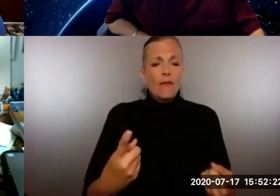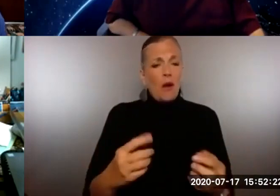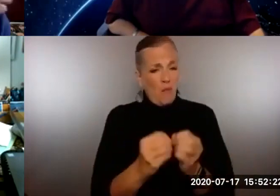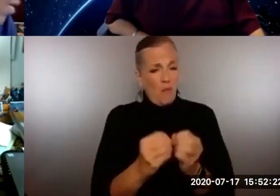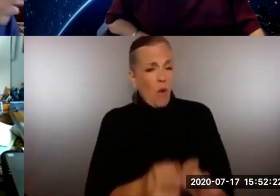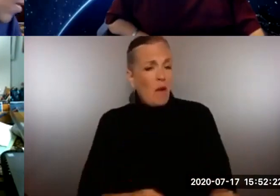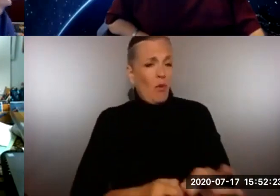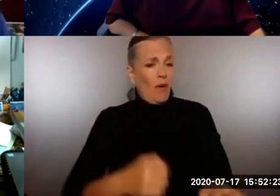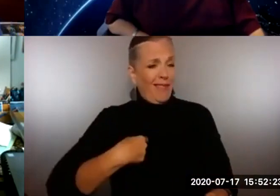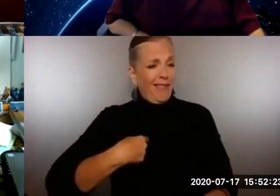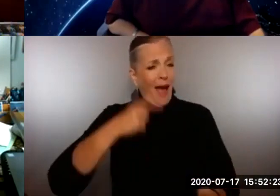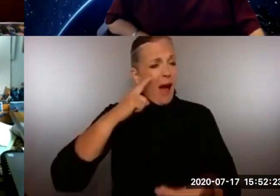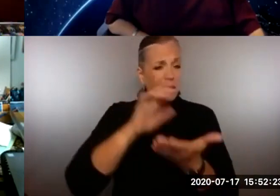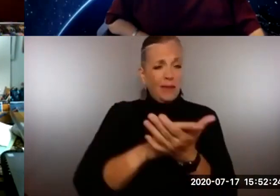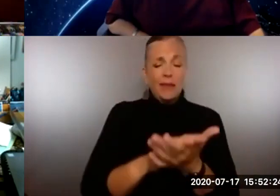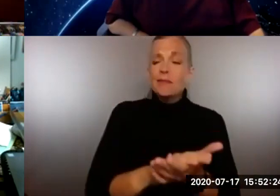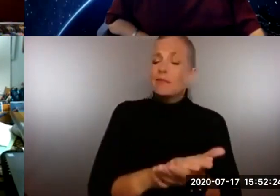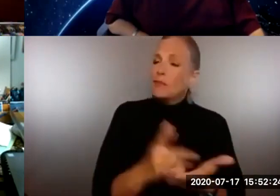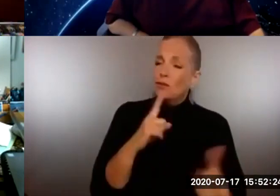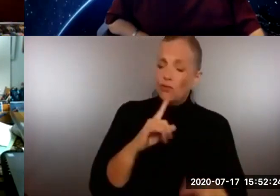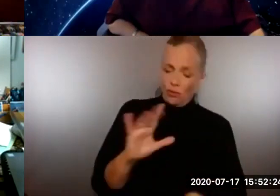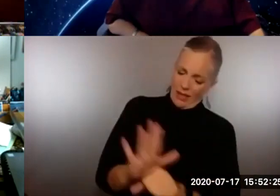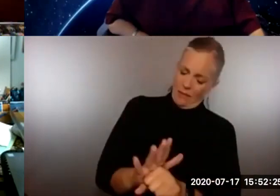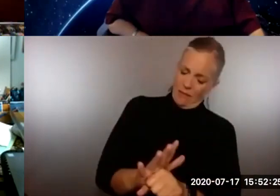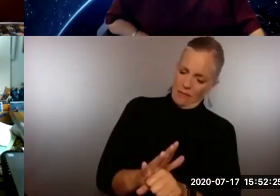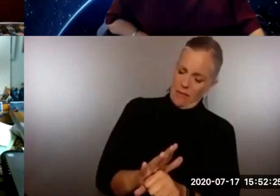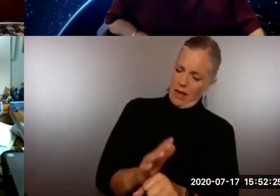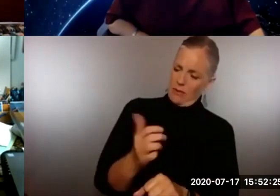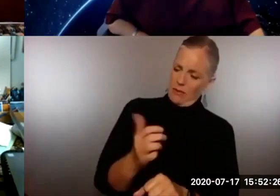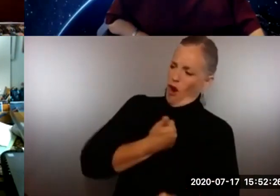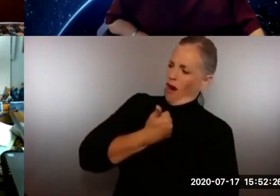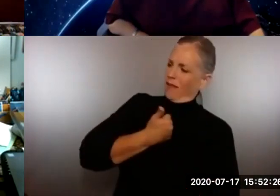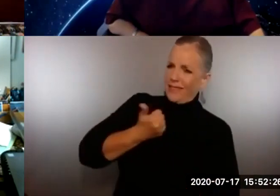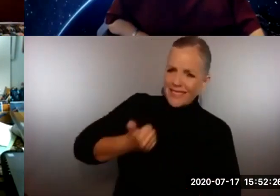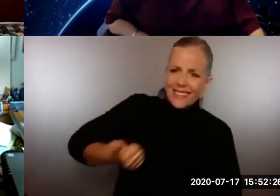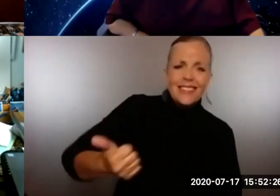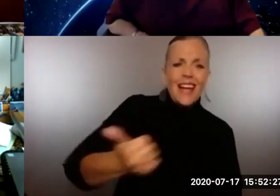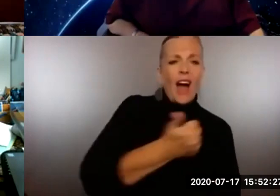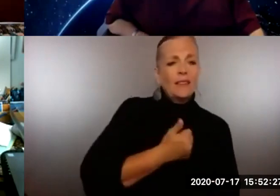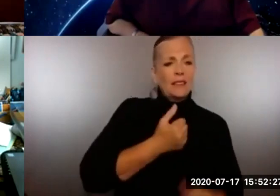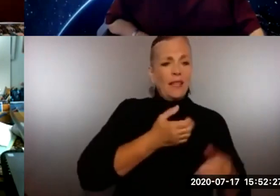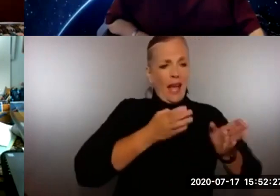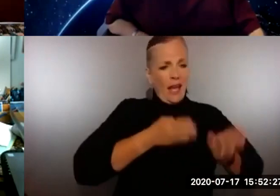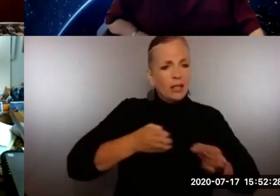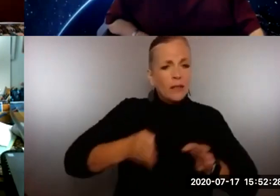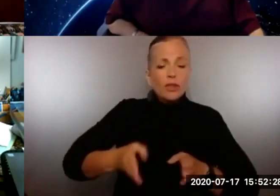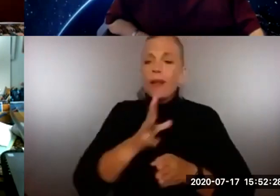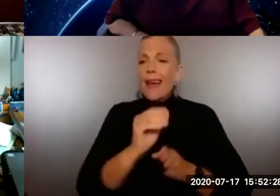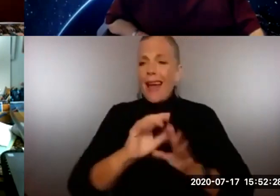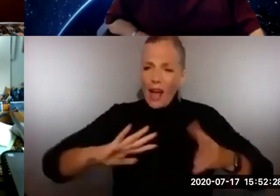to commit ourselves, both individually and collectively,